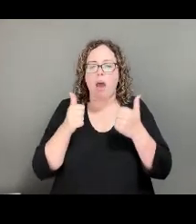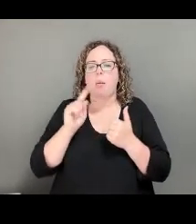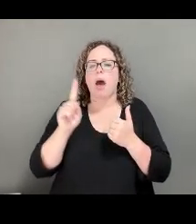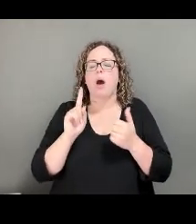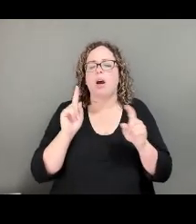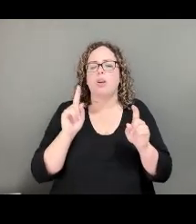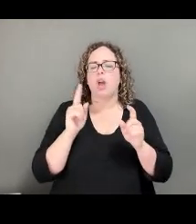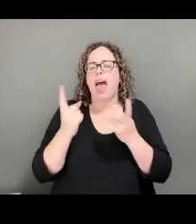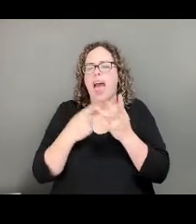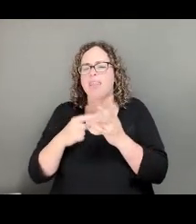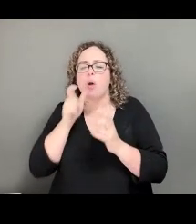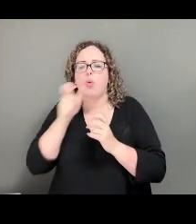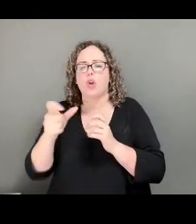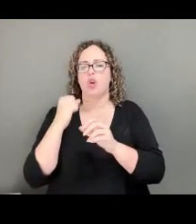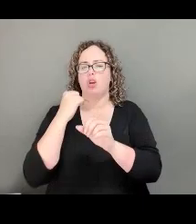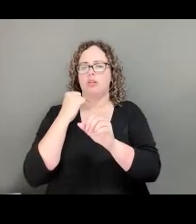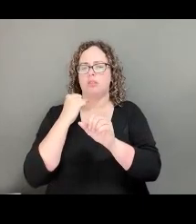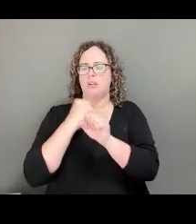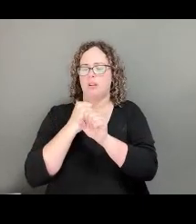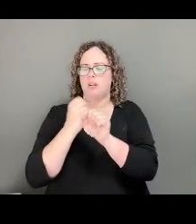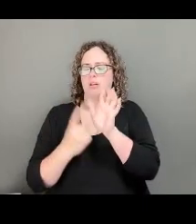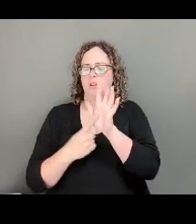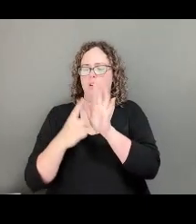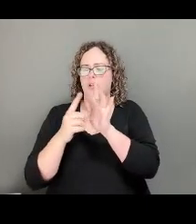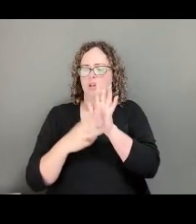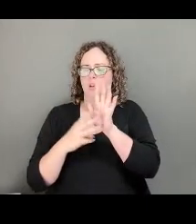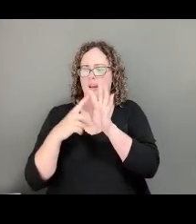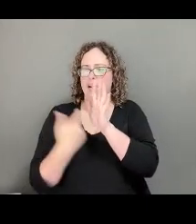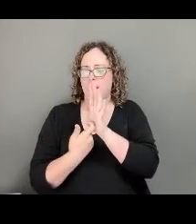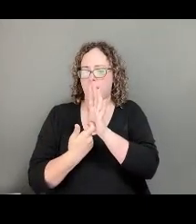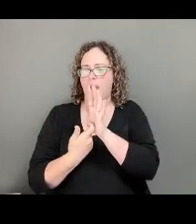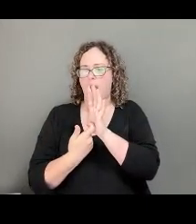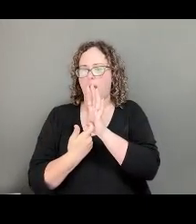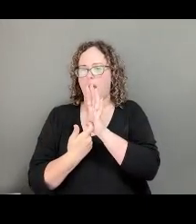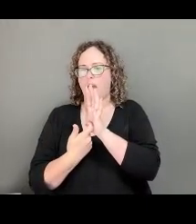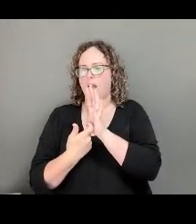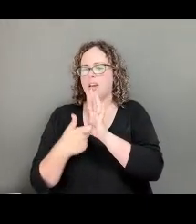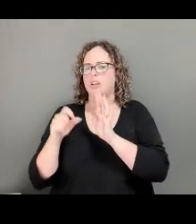And these are things where the sensory input is just as intense but in a very positive way.